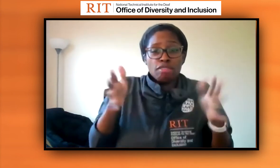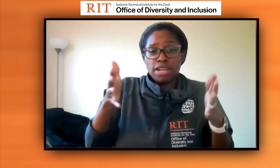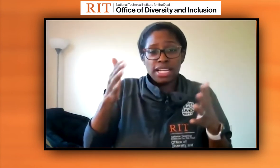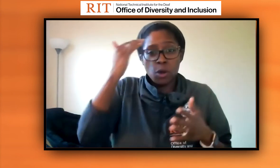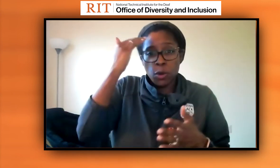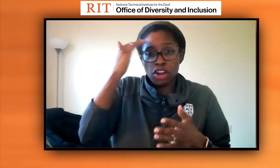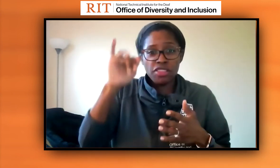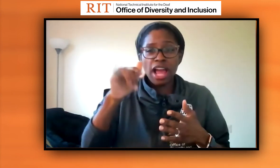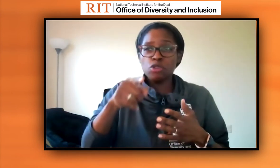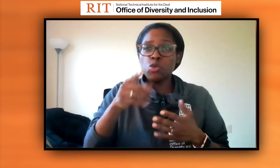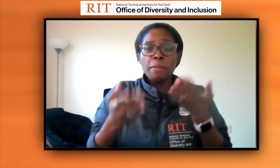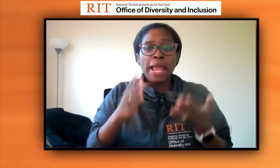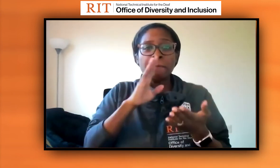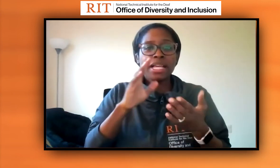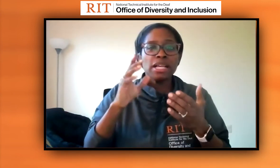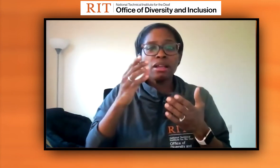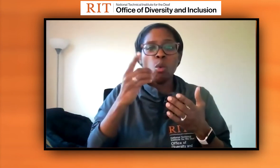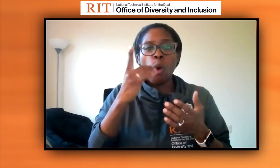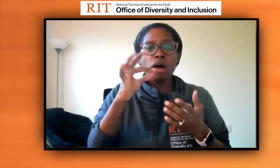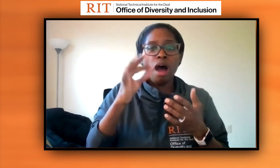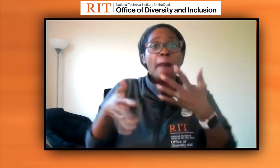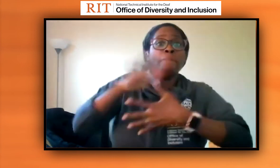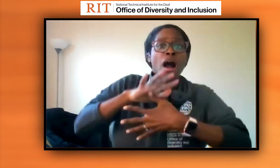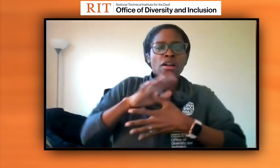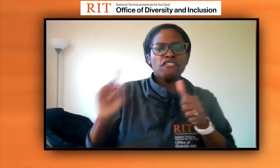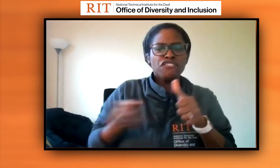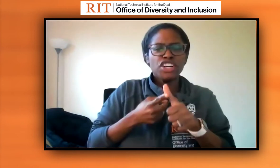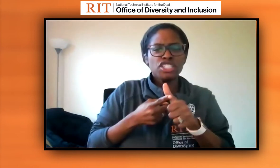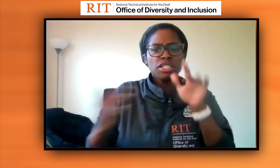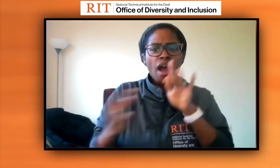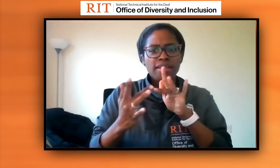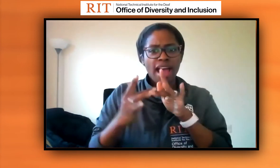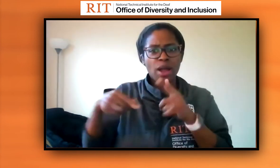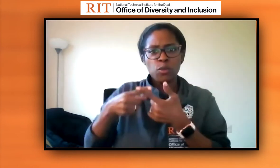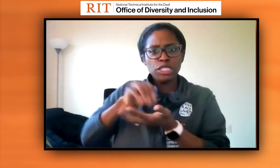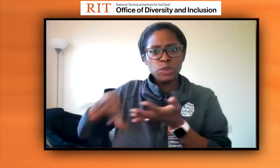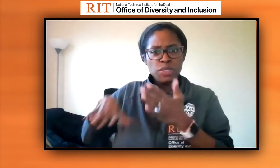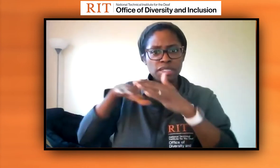You might already be aware of that one of the first primary expectations you have